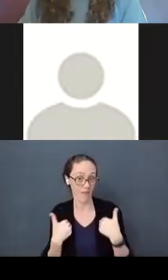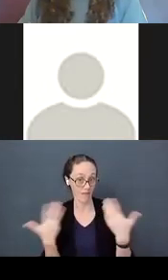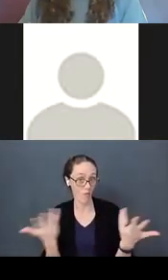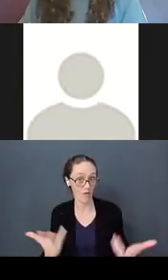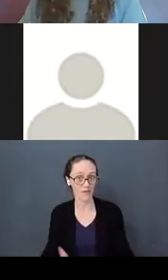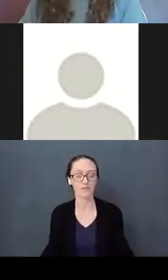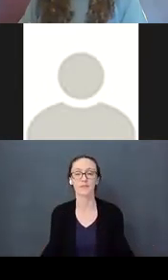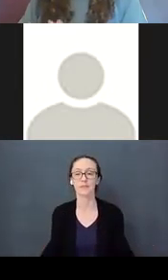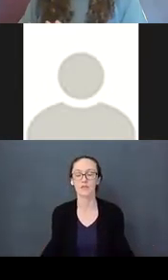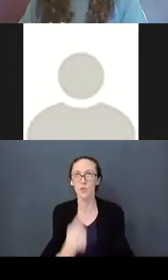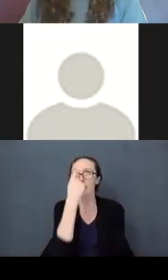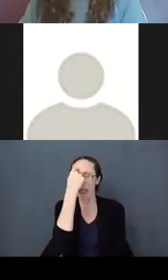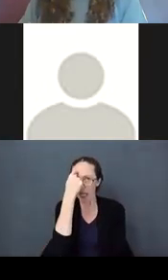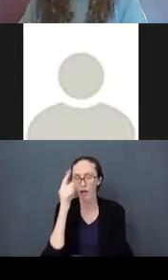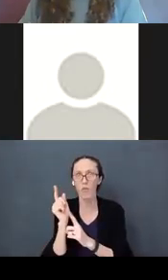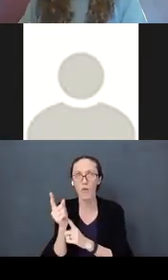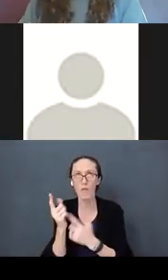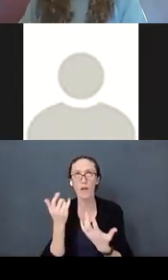Think about that for a minute. If we were live, I would ask you to share.